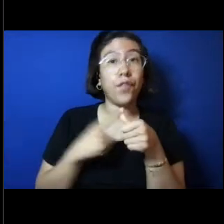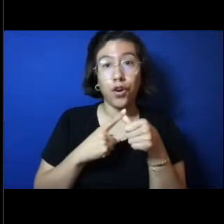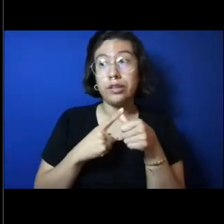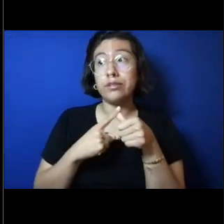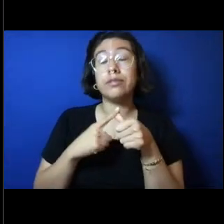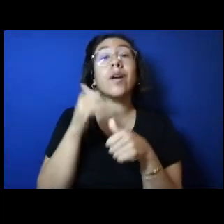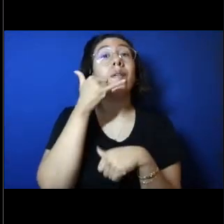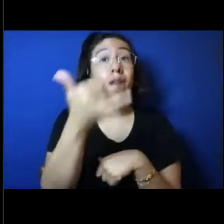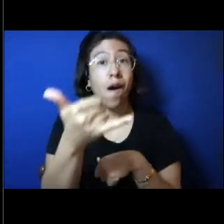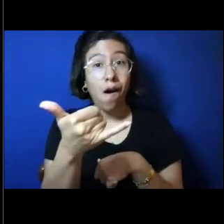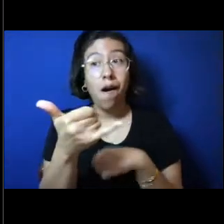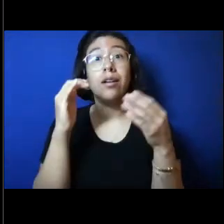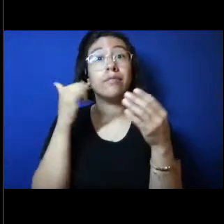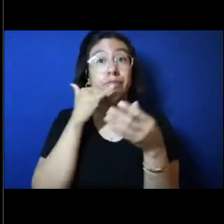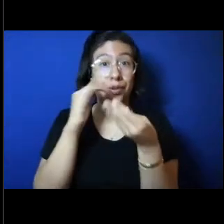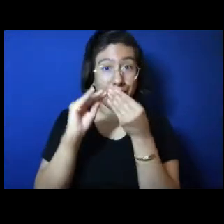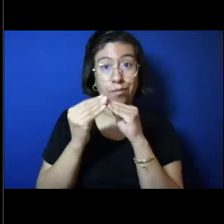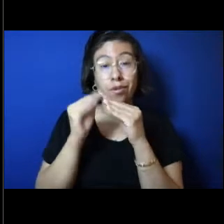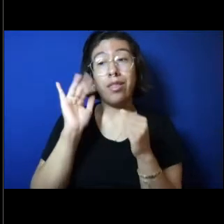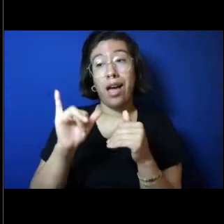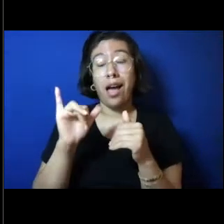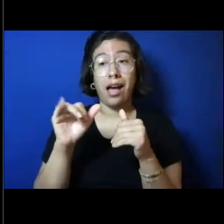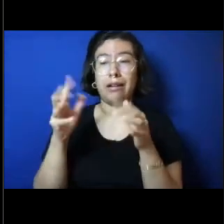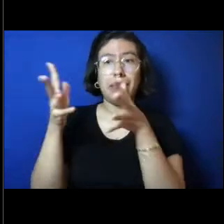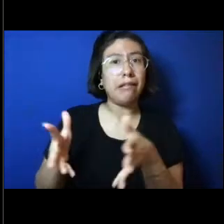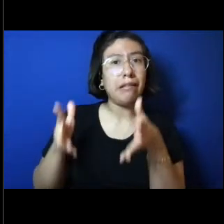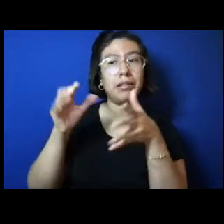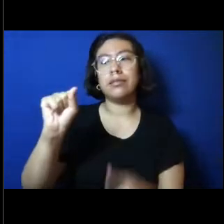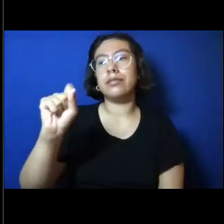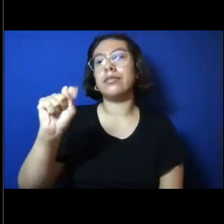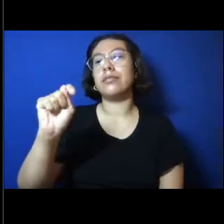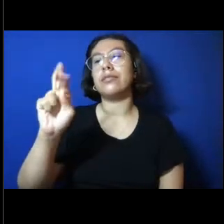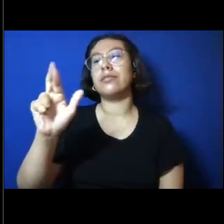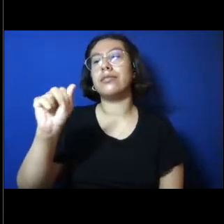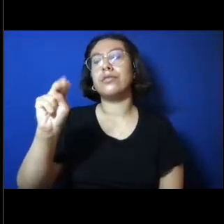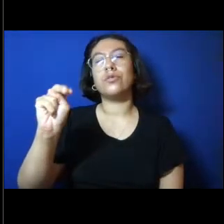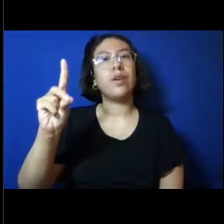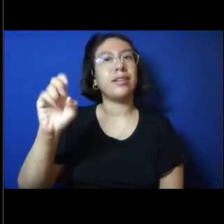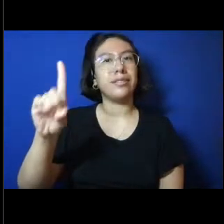or contact your stranding network. Every area has slightly different protocols